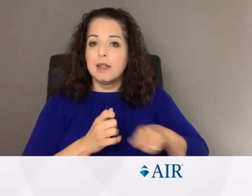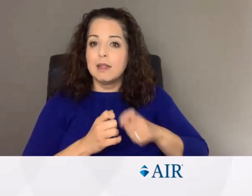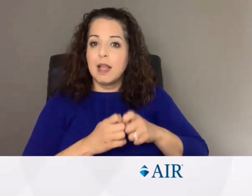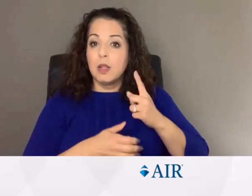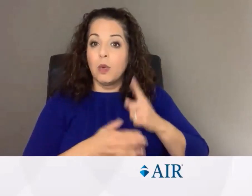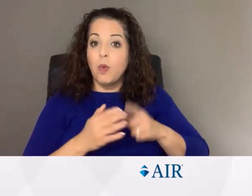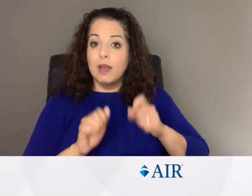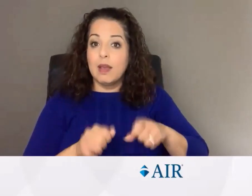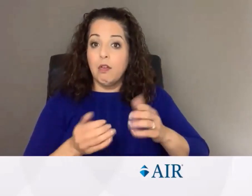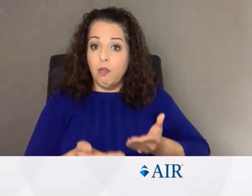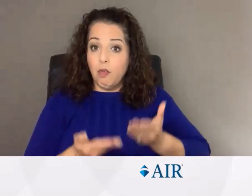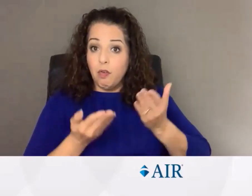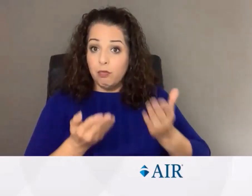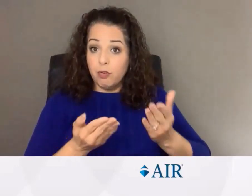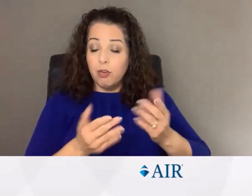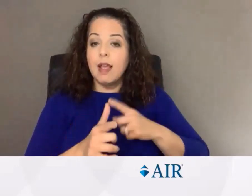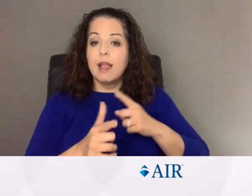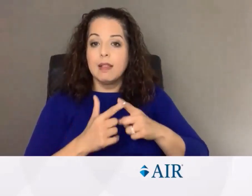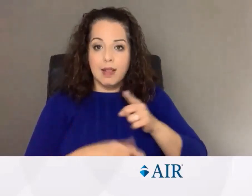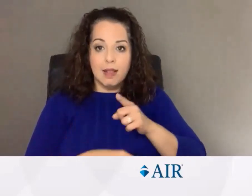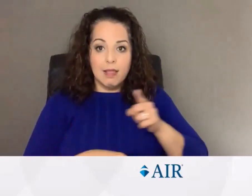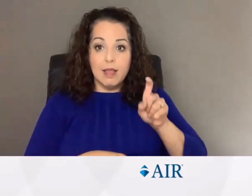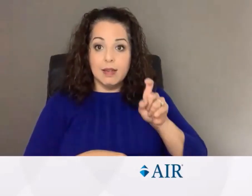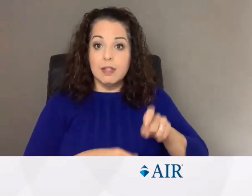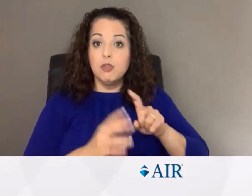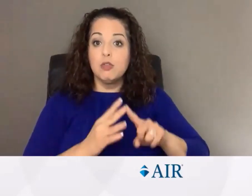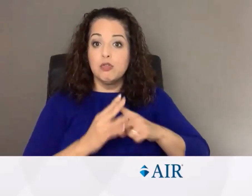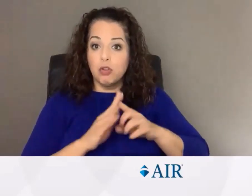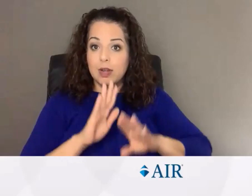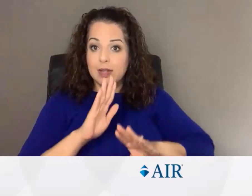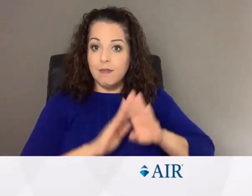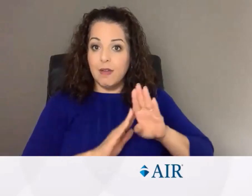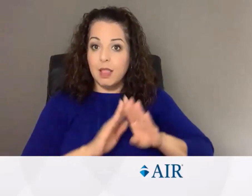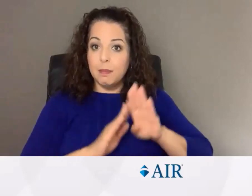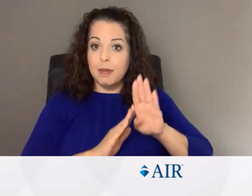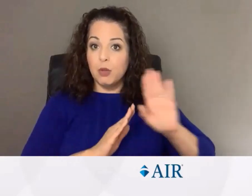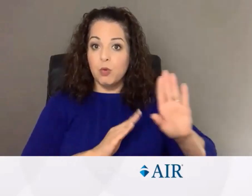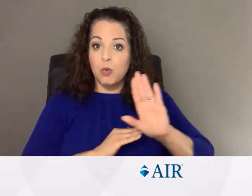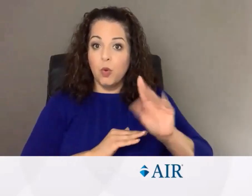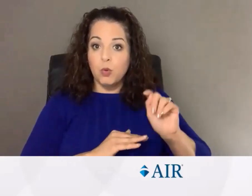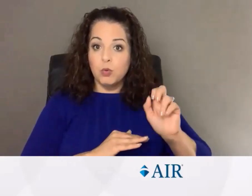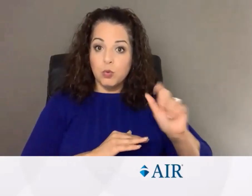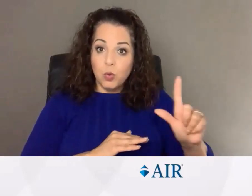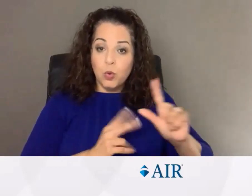You can start develop your tool or skill sets.